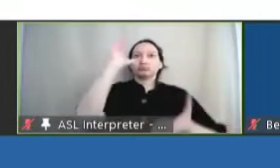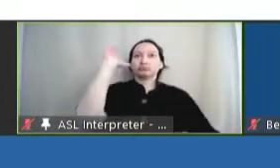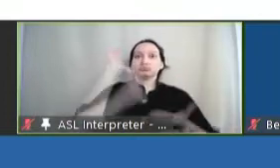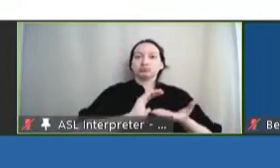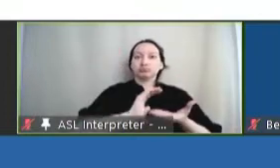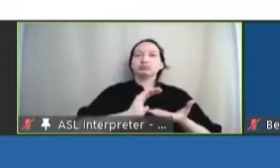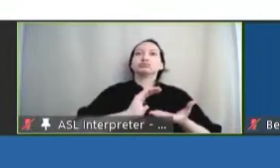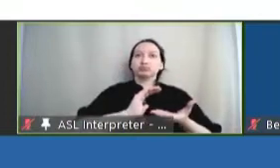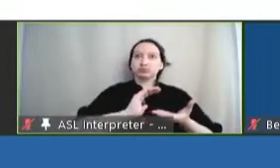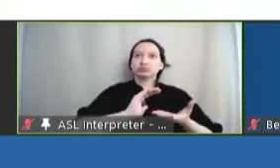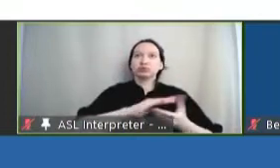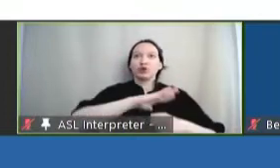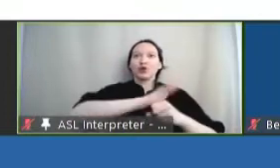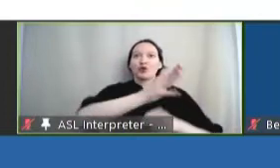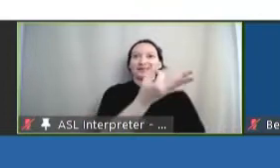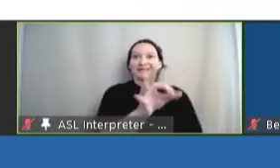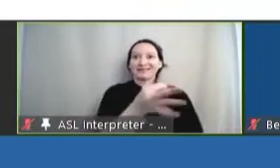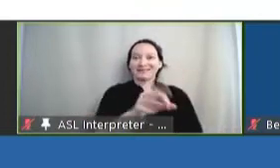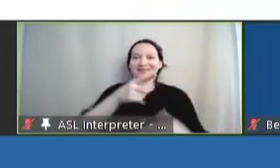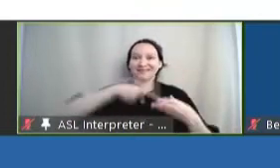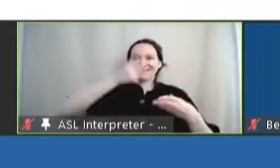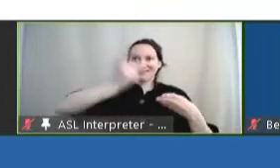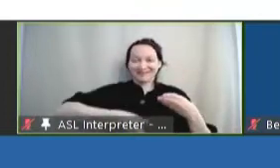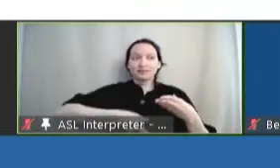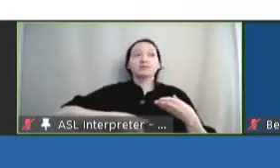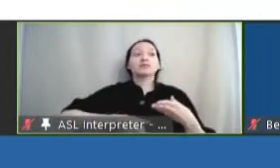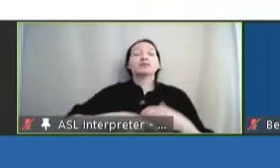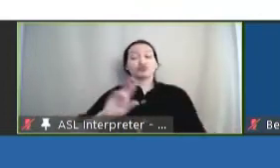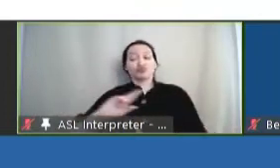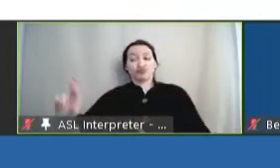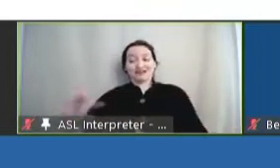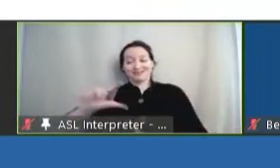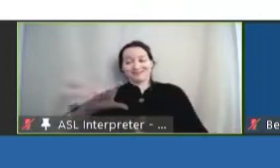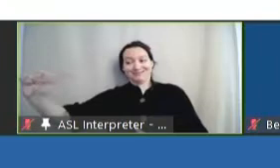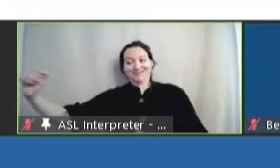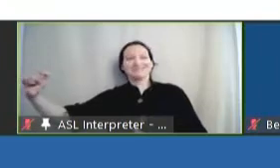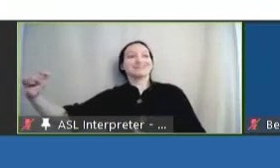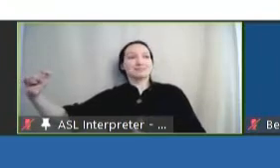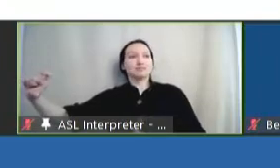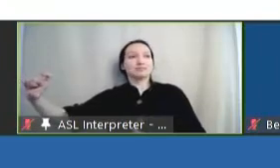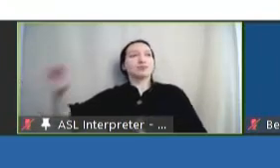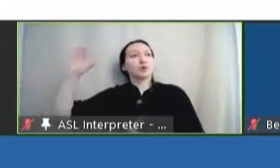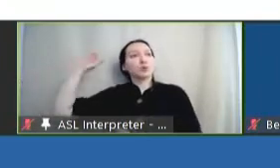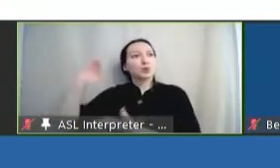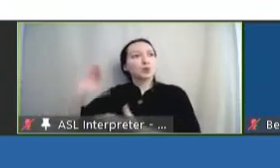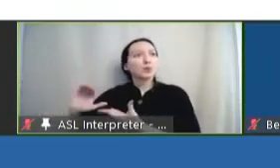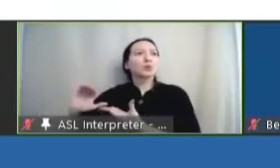the COVID-19 outcomes. On the right side of the figure, the reductions in these outcomes